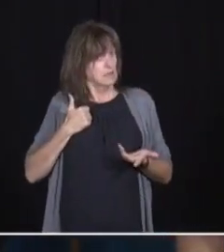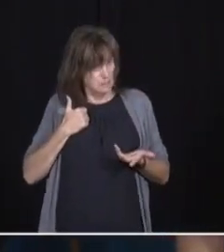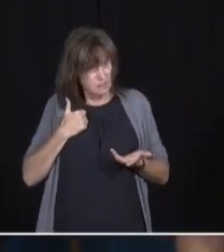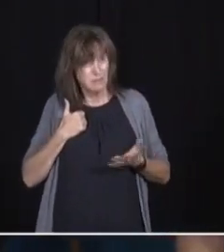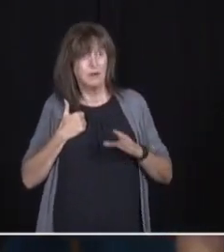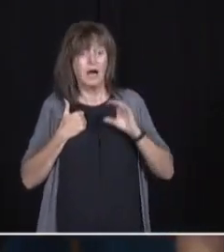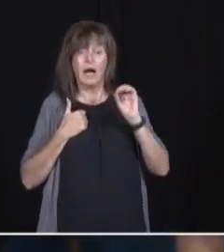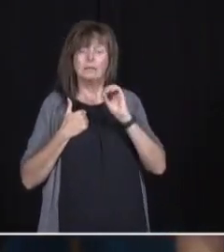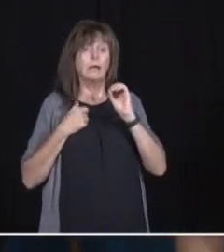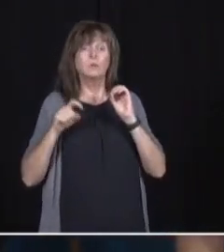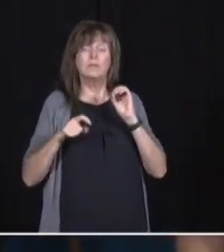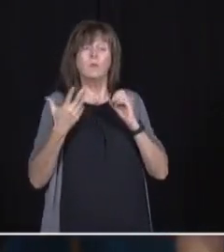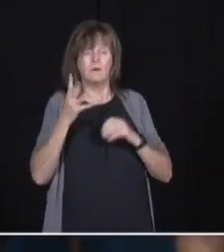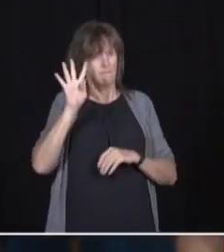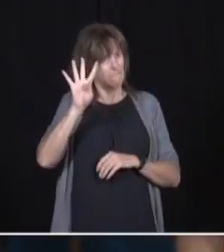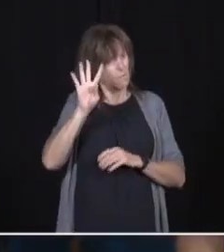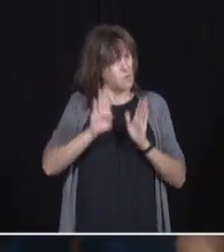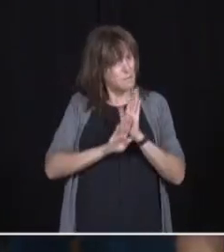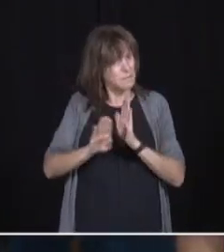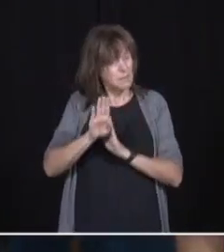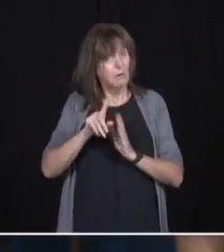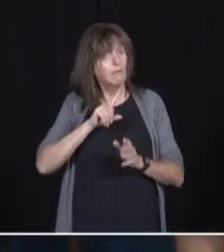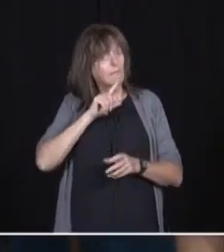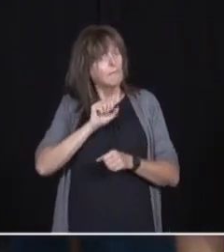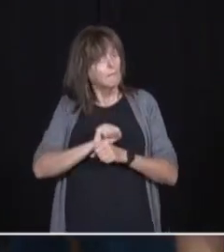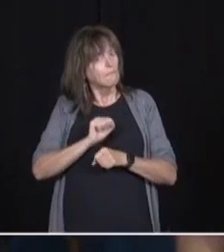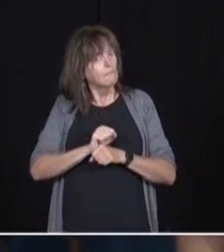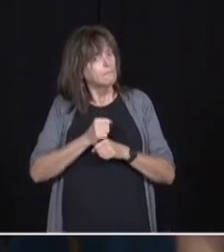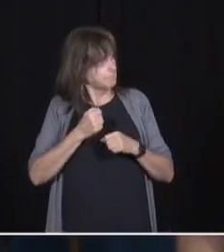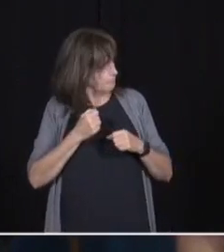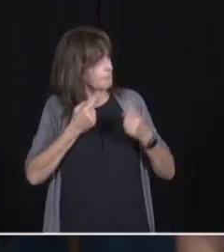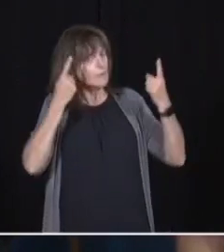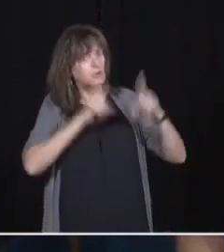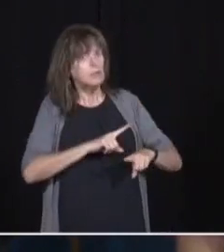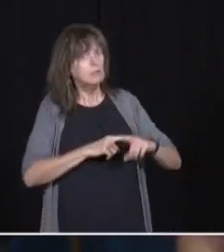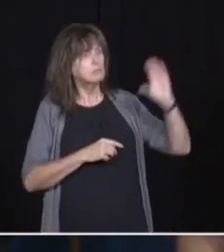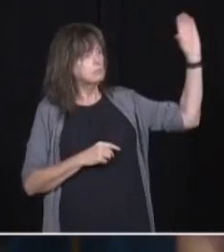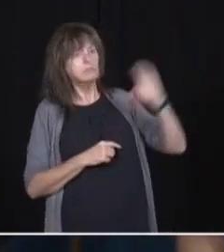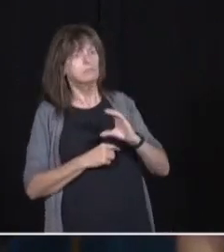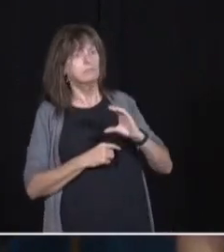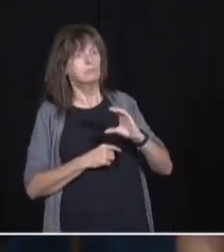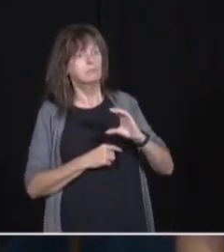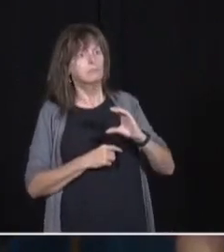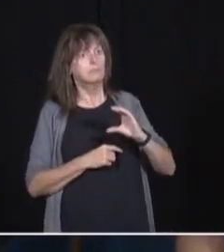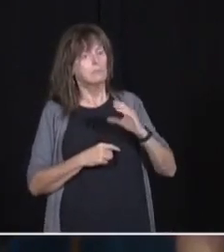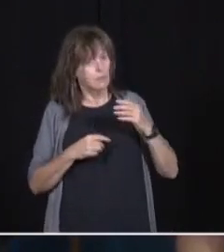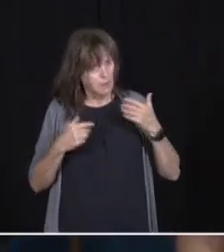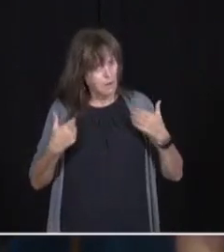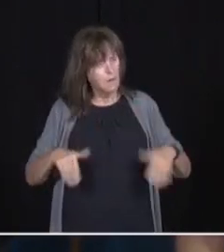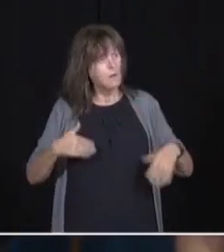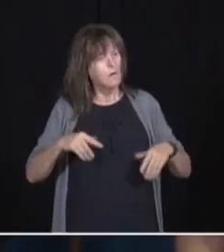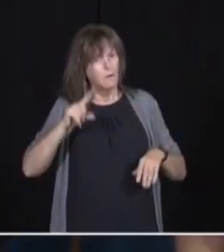in emergency operating funding was needed nationwide. Ontario's portion would be $4 billion and that is exactly the deal that was struck.